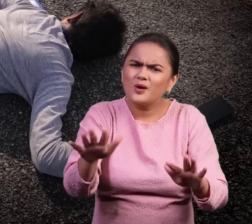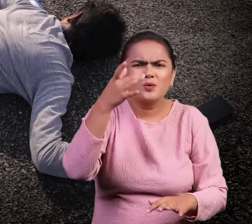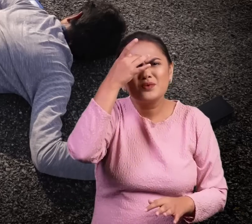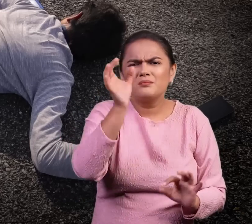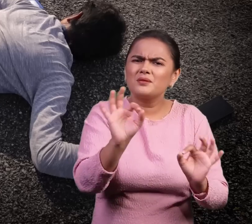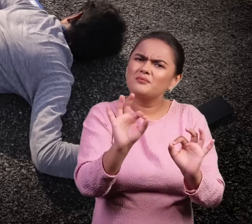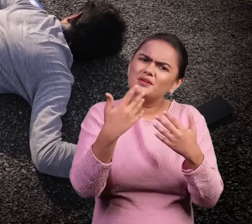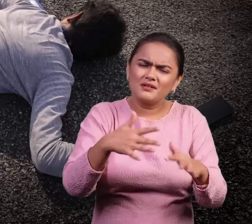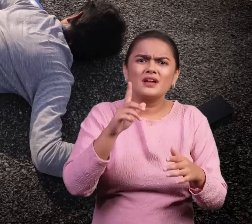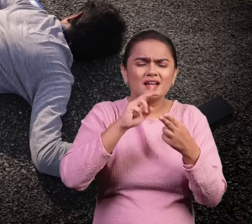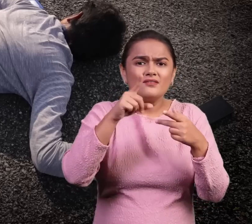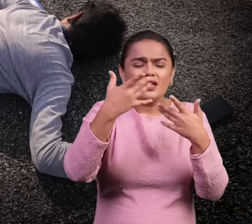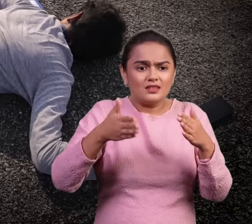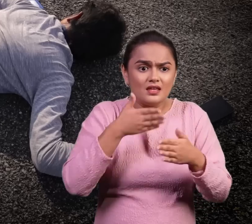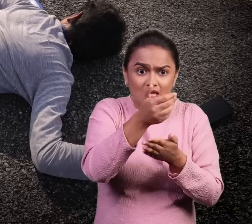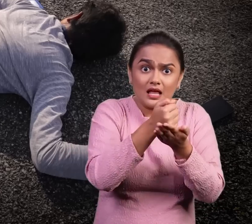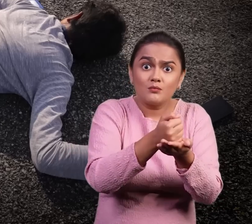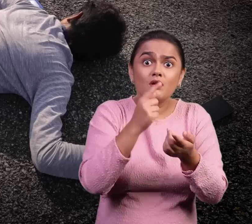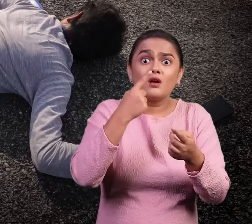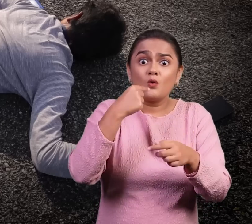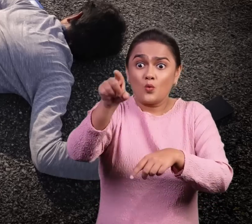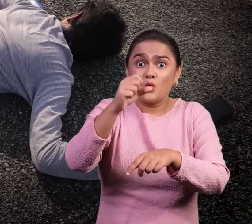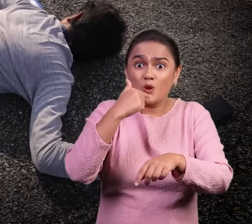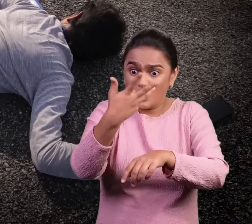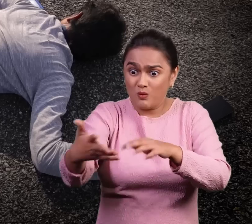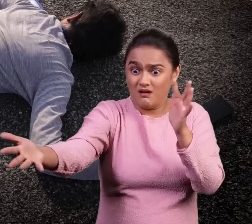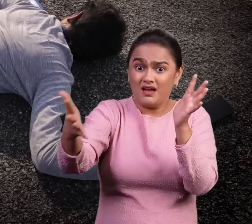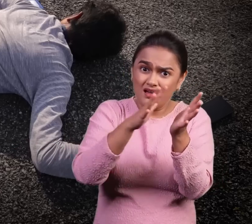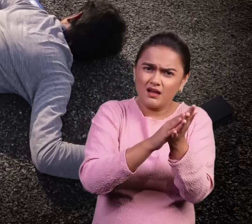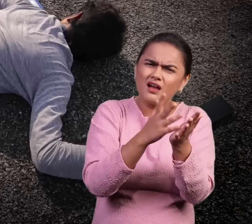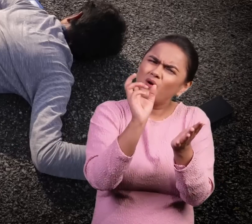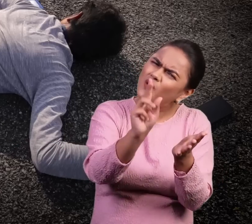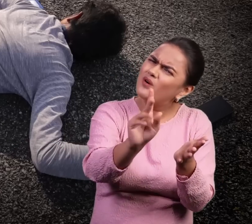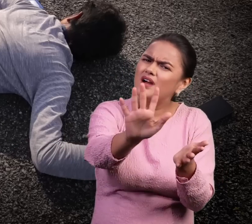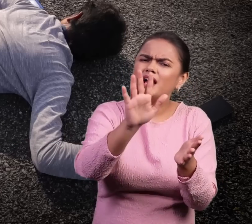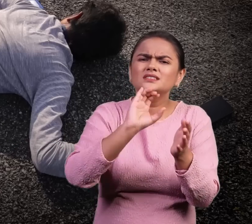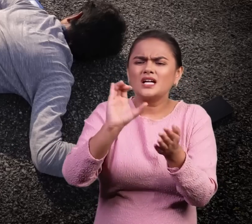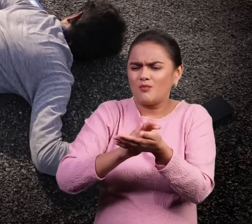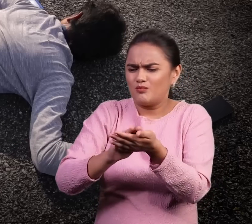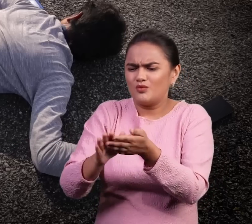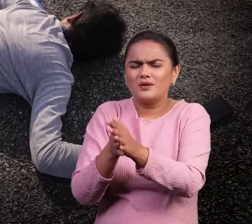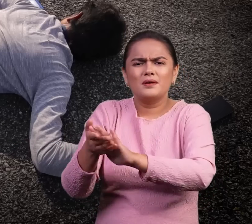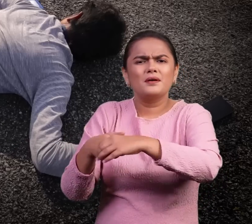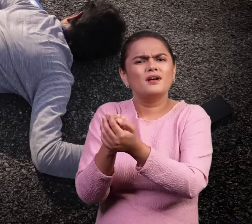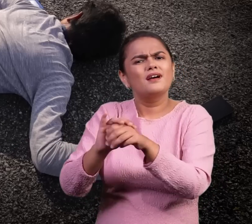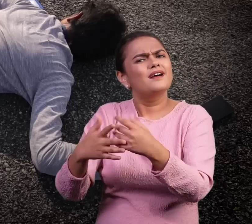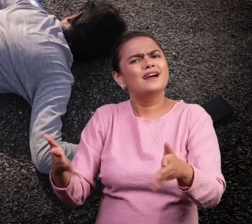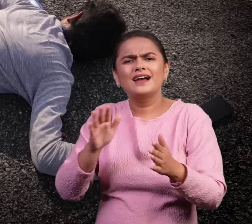If you get blood on your hands while helping, wash them thoroughly with soap and water. You won't contract HIV.